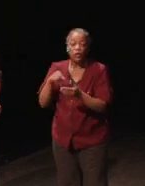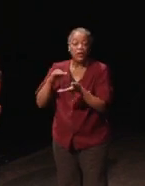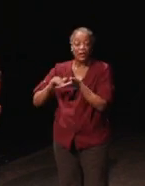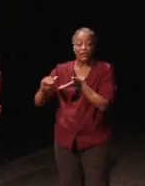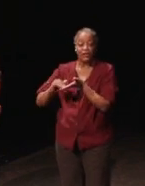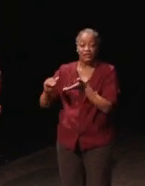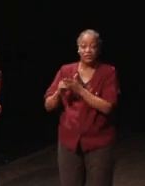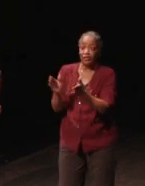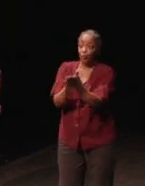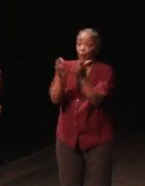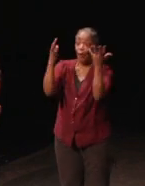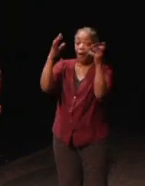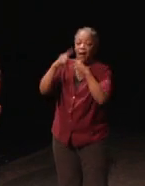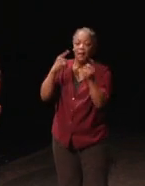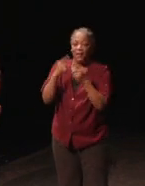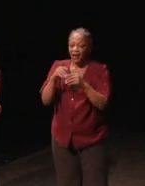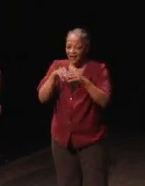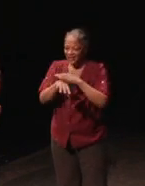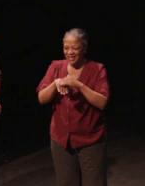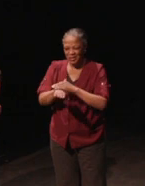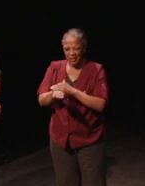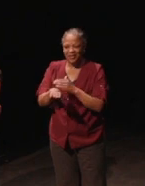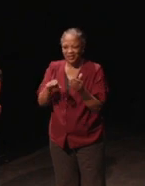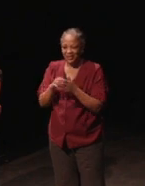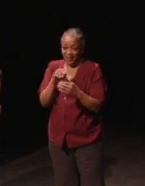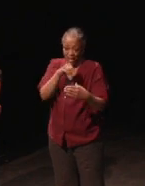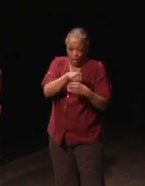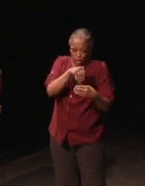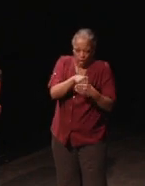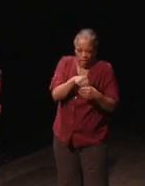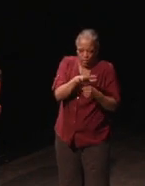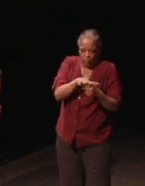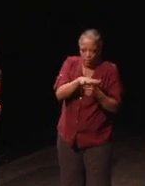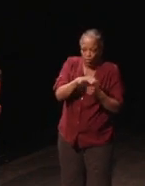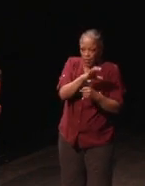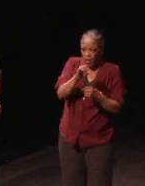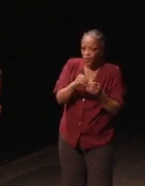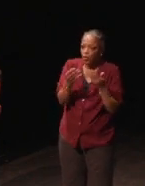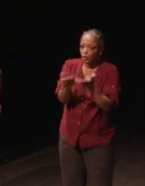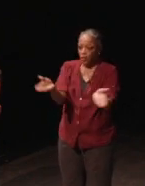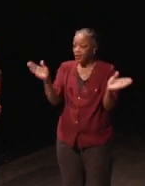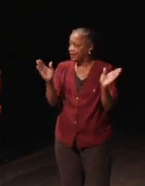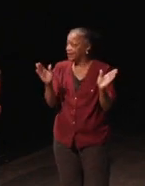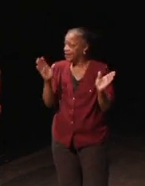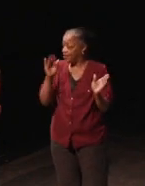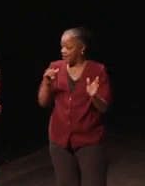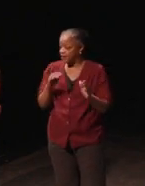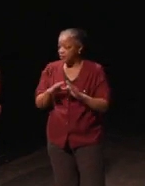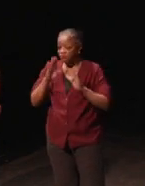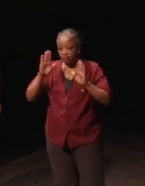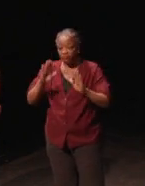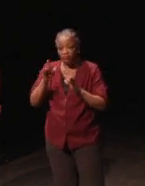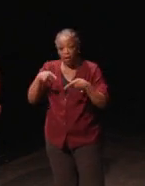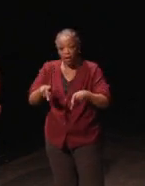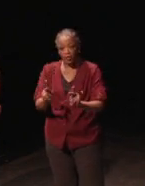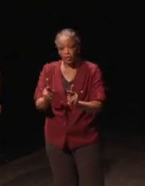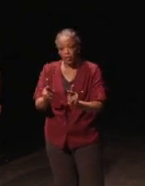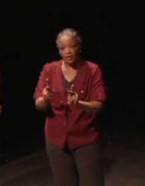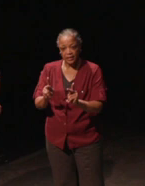shouting about accessibility, whether it's internally, whether it's to the general public then there is an ideal opportunity to do it.